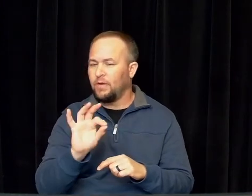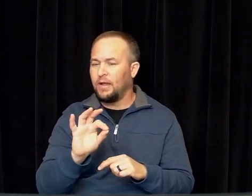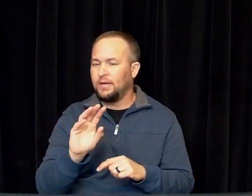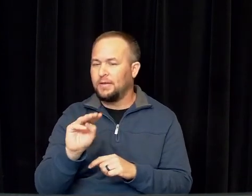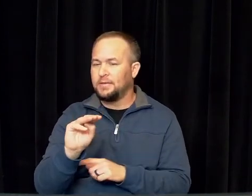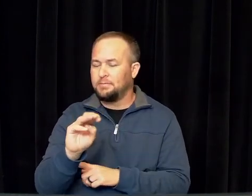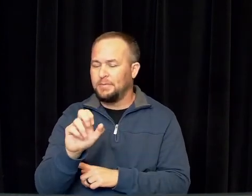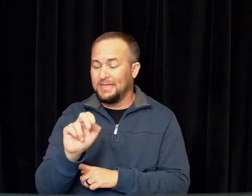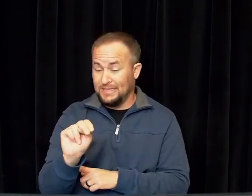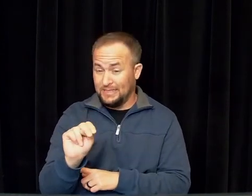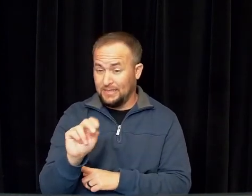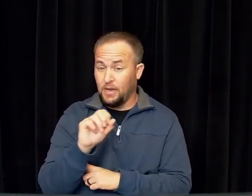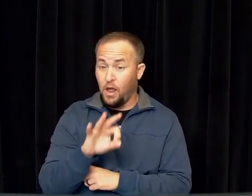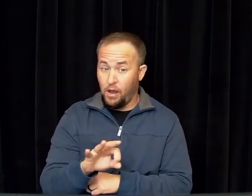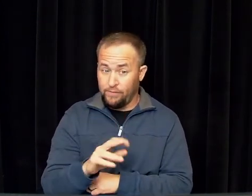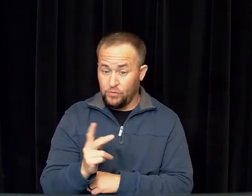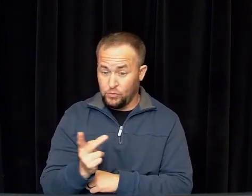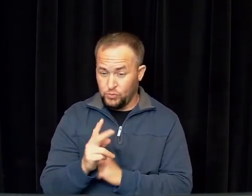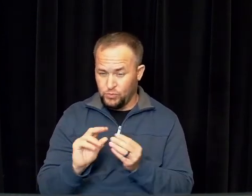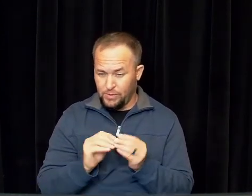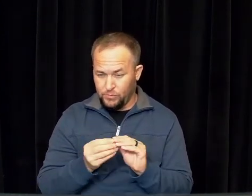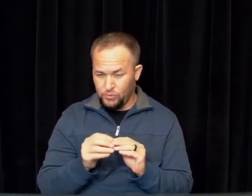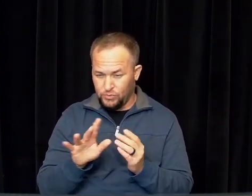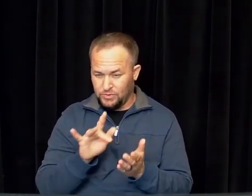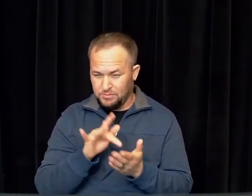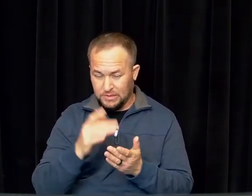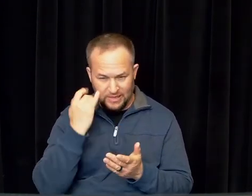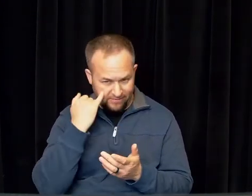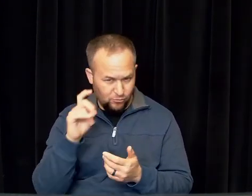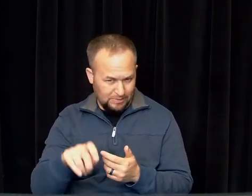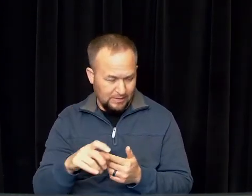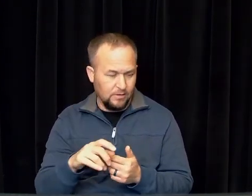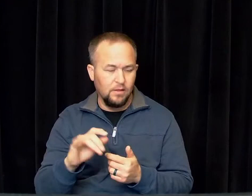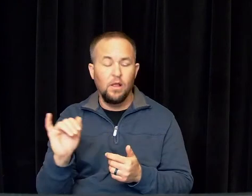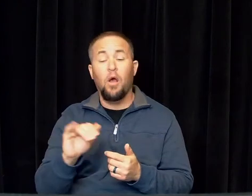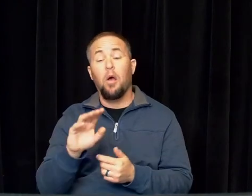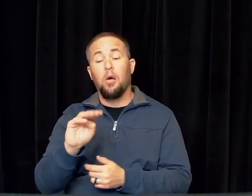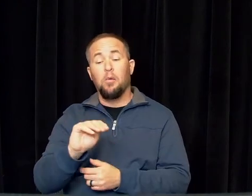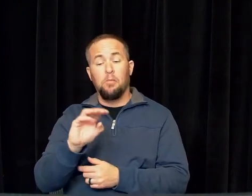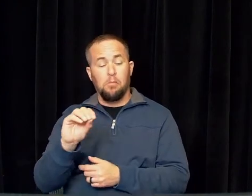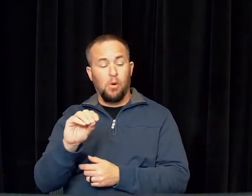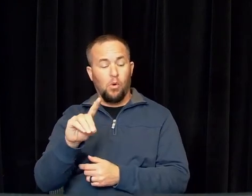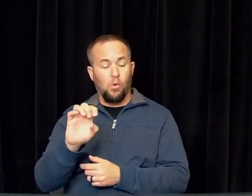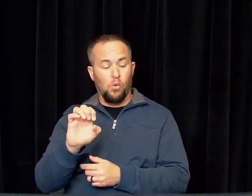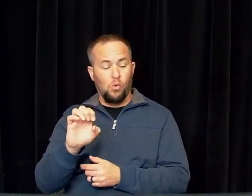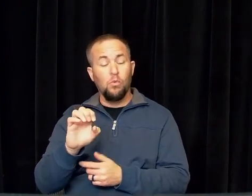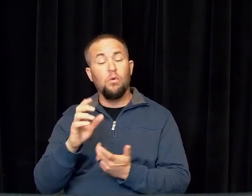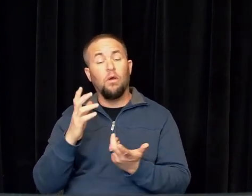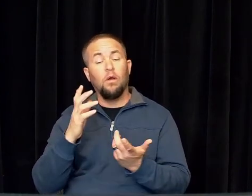of those 2 numbers in the middle of the median if needed. And then also, the mode. Notice that